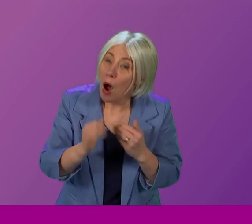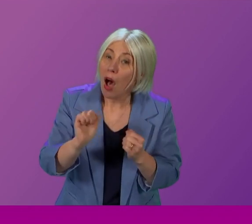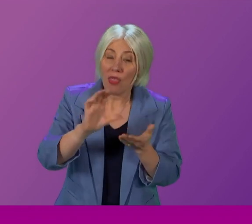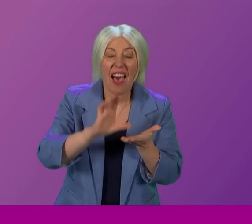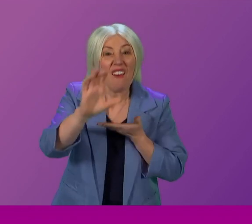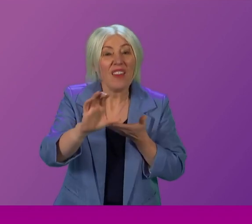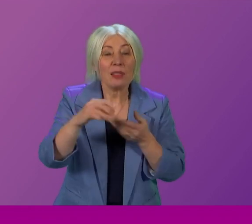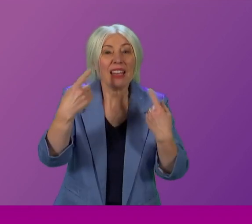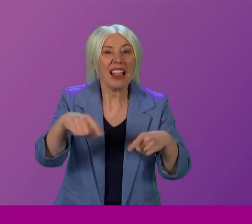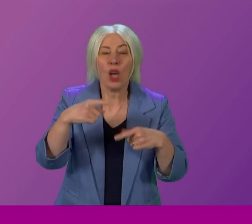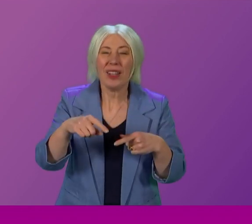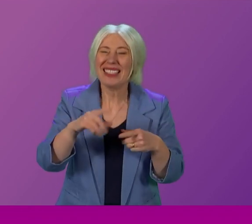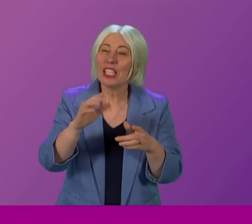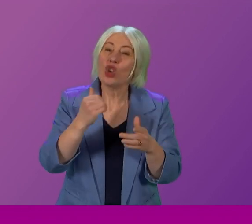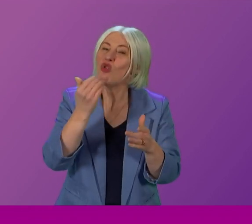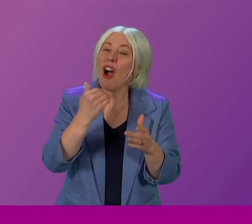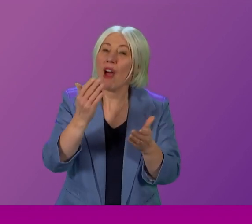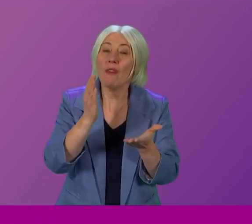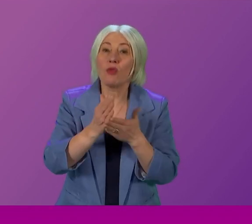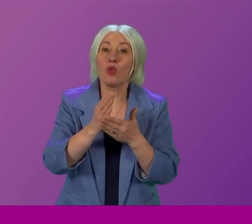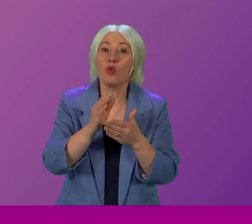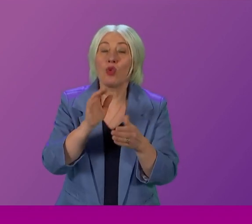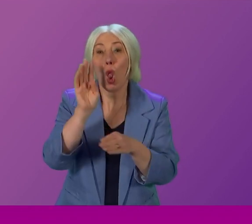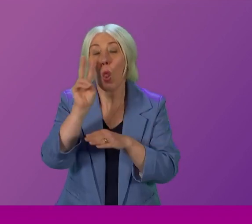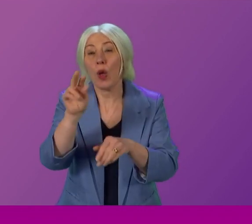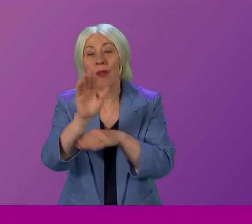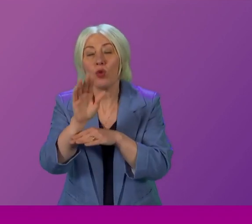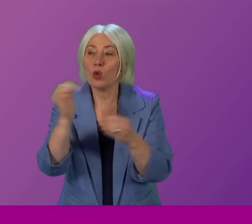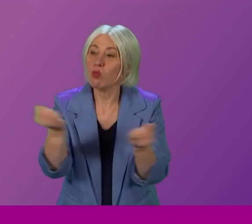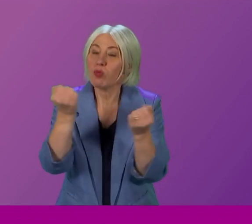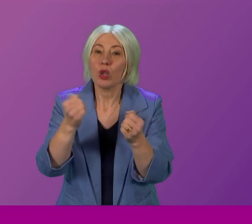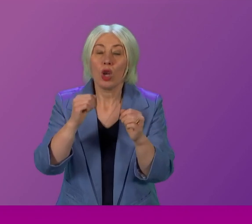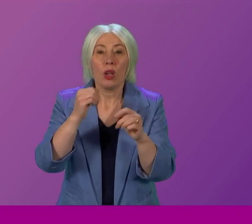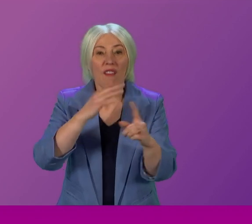do enough to future proof energy supplies and promote green energy. Energy companies should